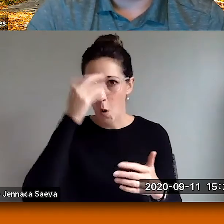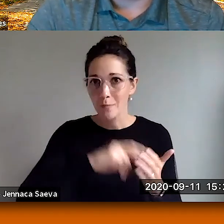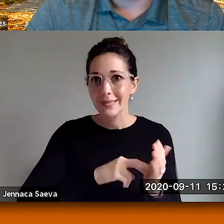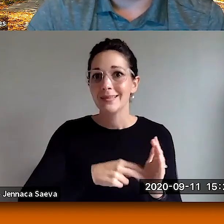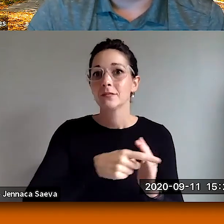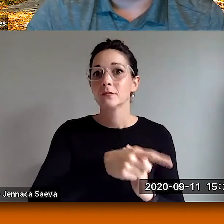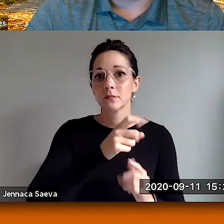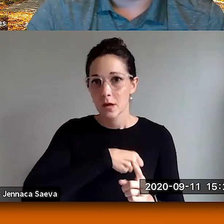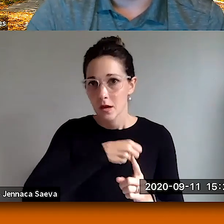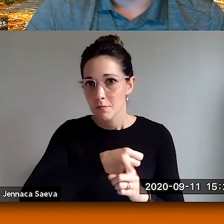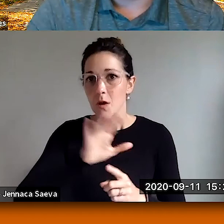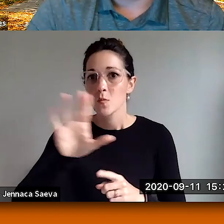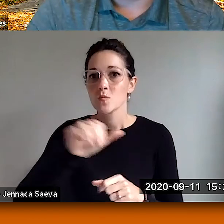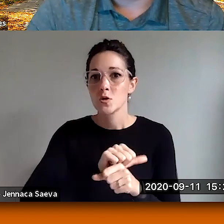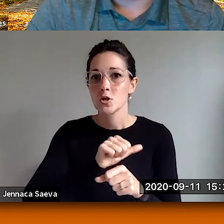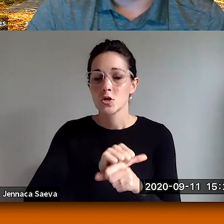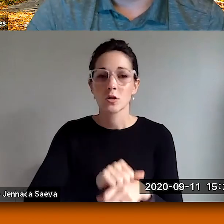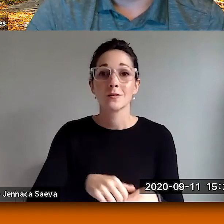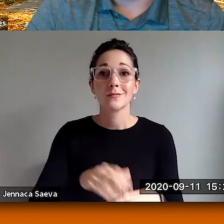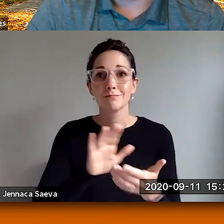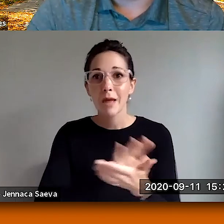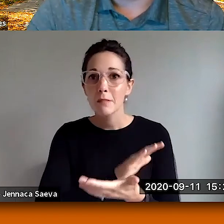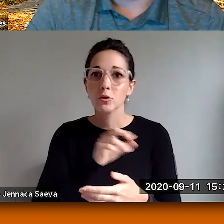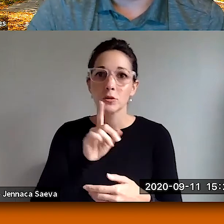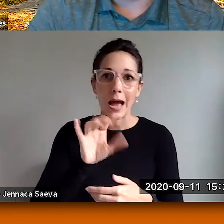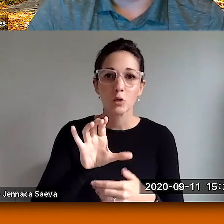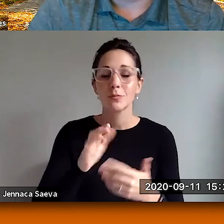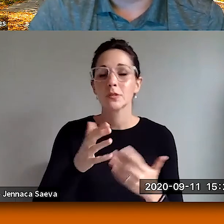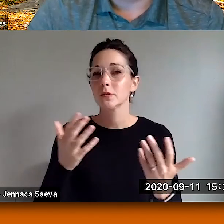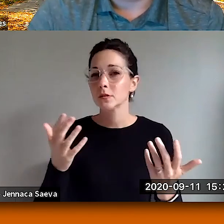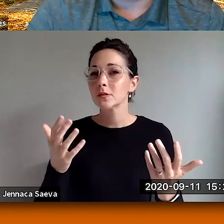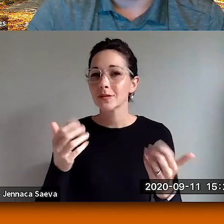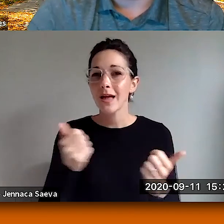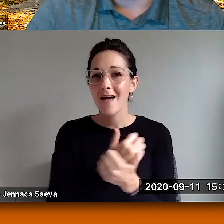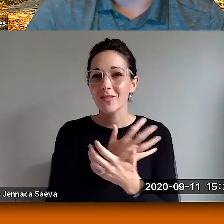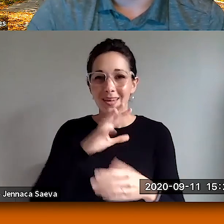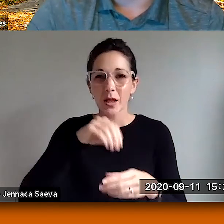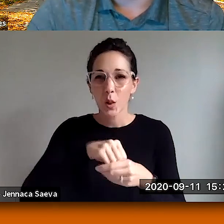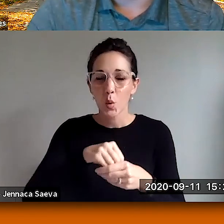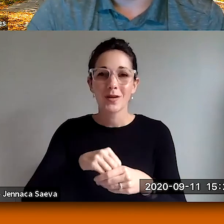to be on are all included and have gone through checks.